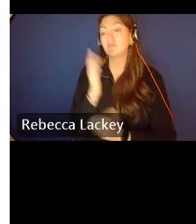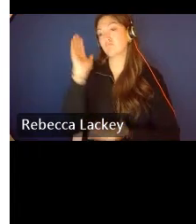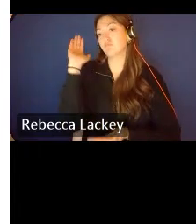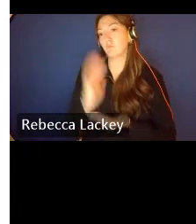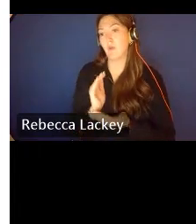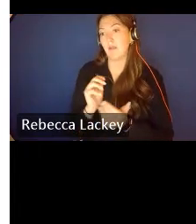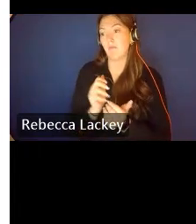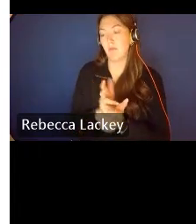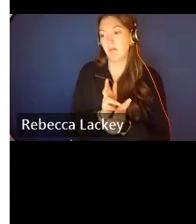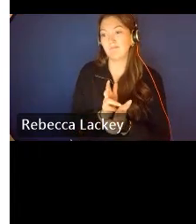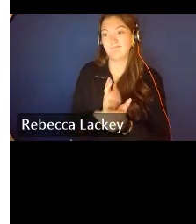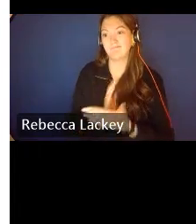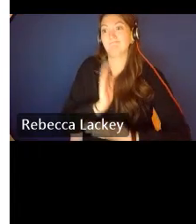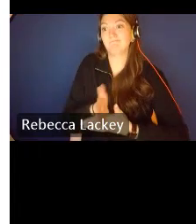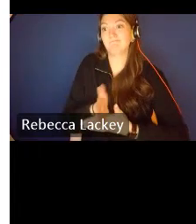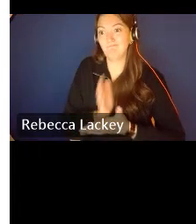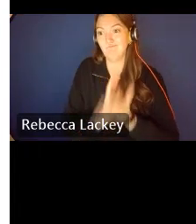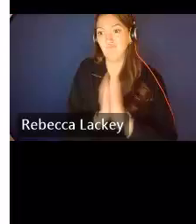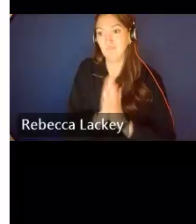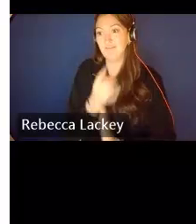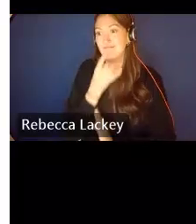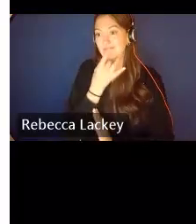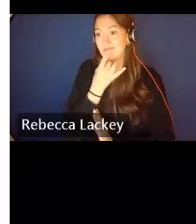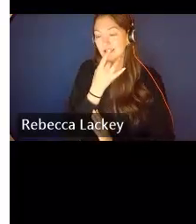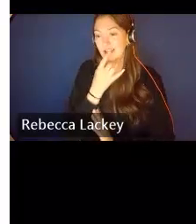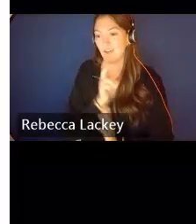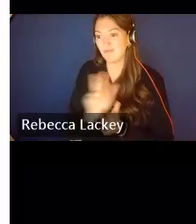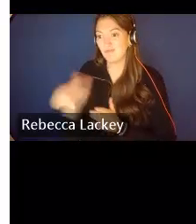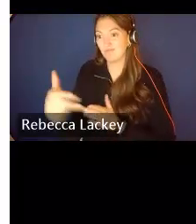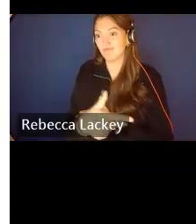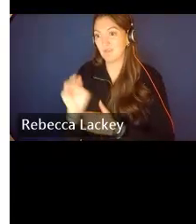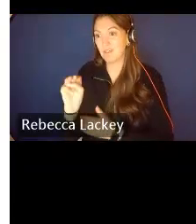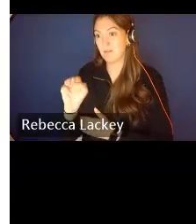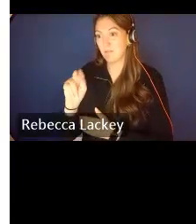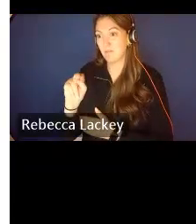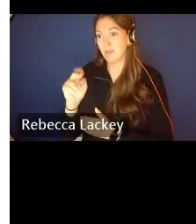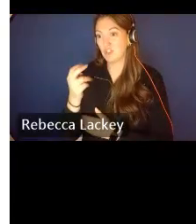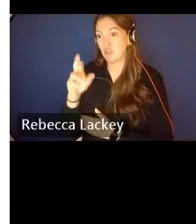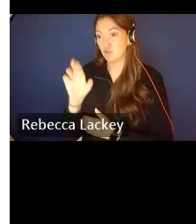that could interfere with the traffic signal and turn lanes on Manchester Road, which is actually